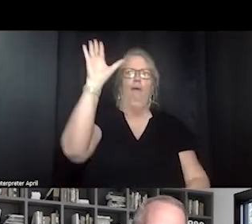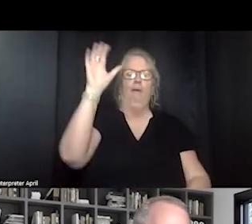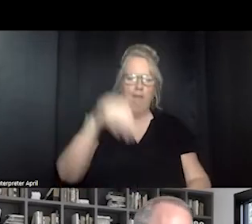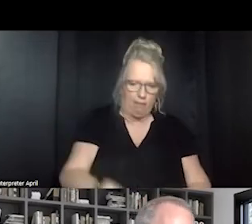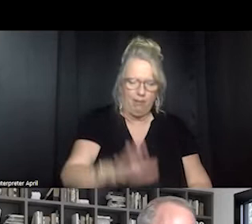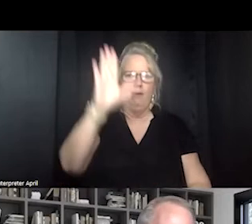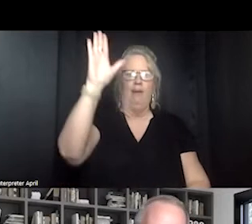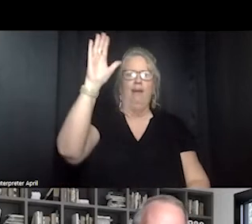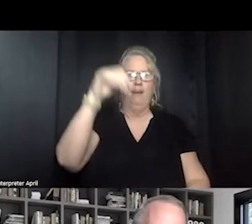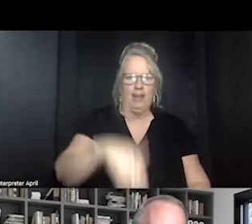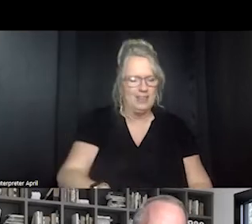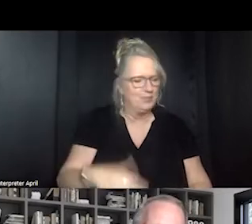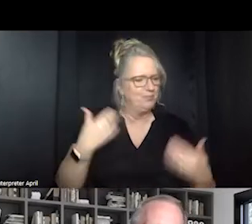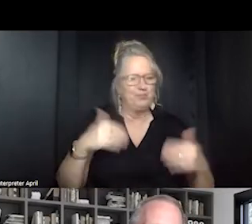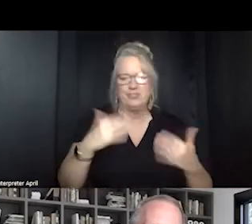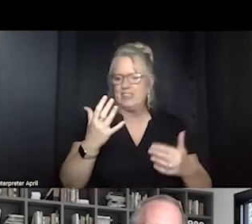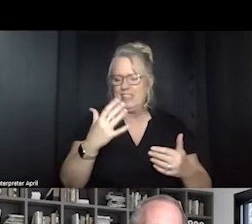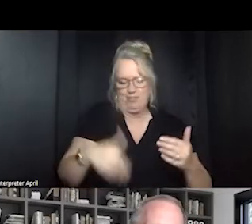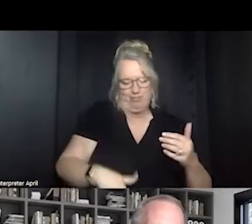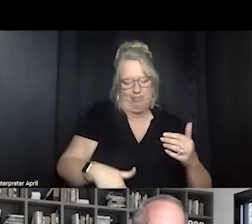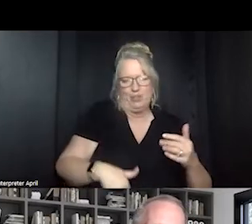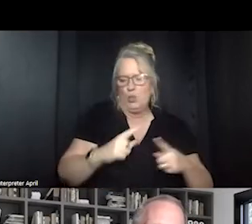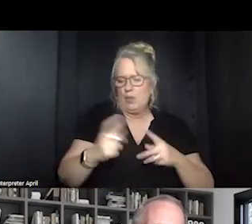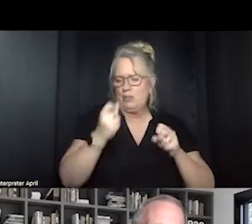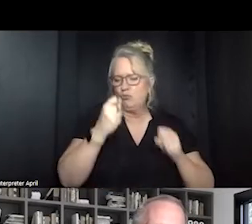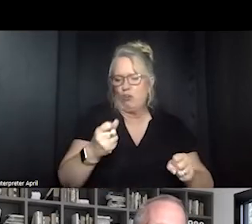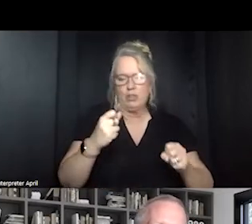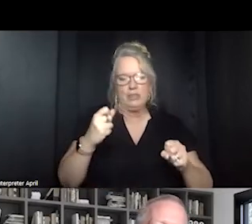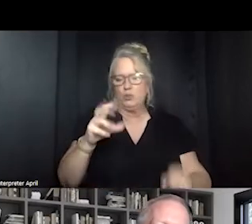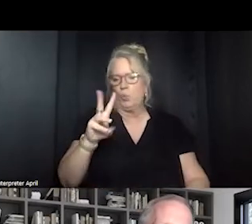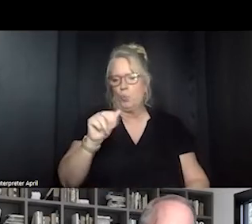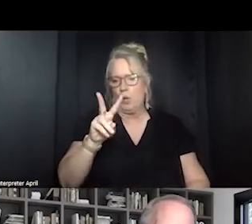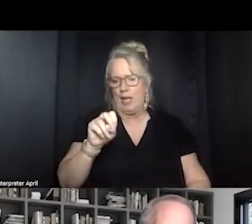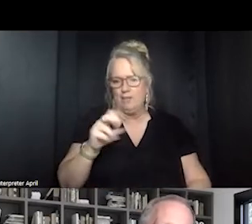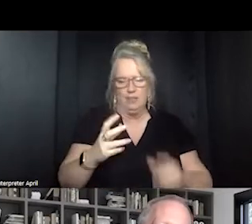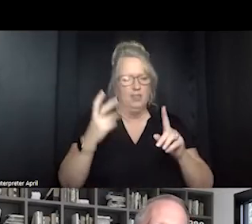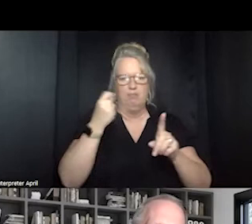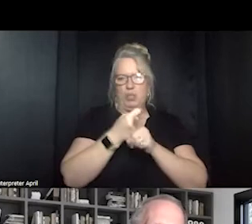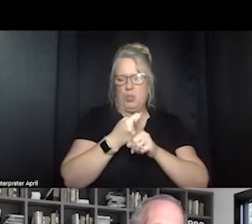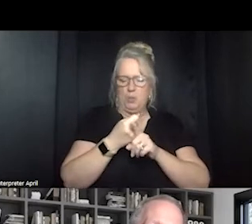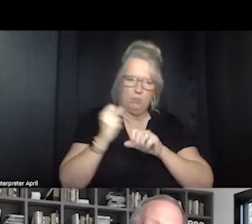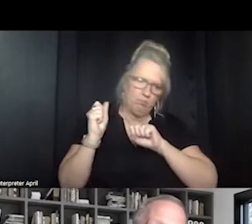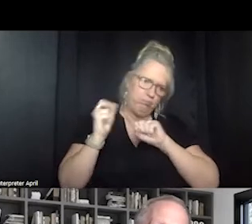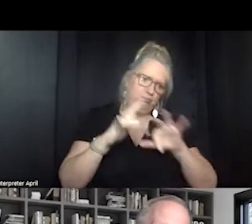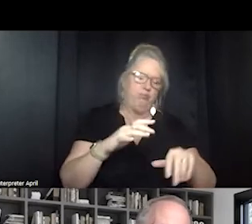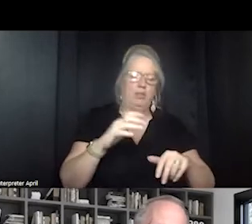IT IS AGAINST COMMON INTUITION. BUT THE STRONGEST WAVE IS IN THE SPRING. OVERALL. MONDAYS TEND TO BE